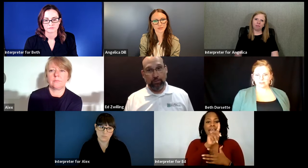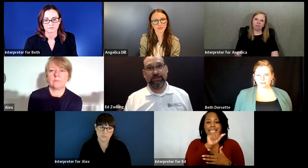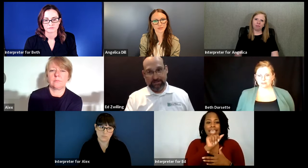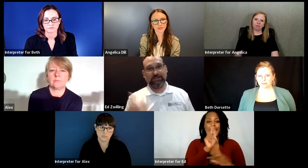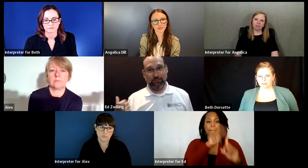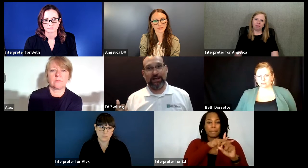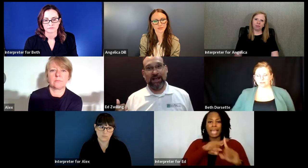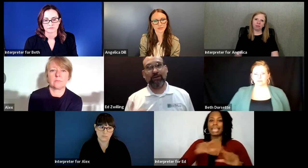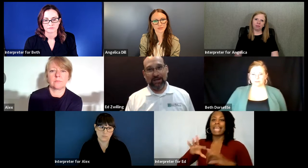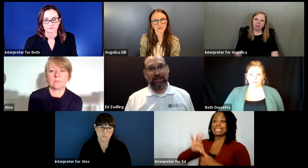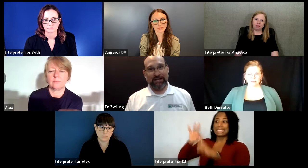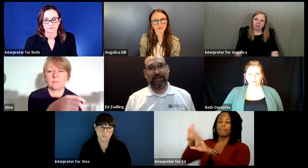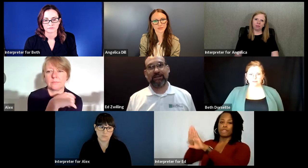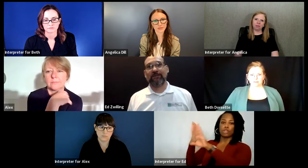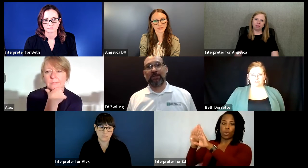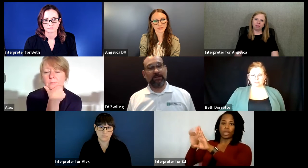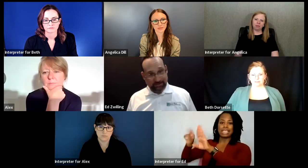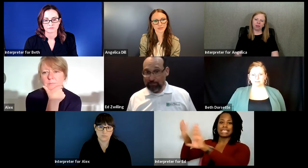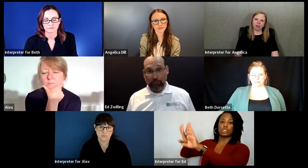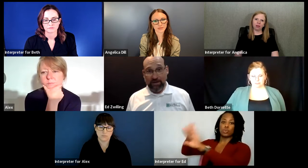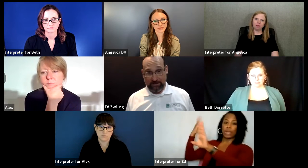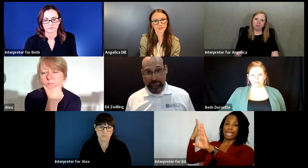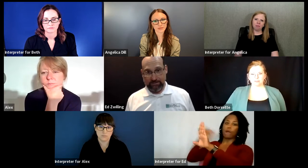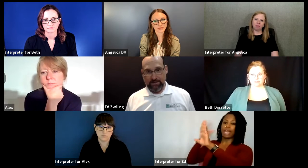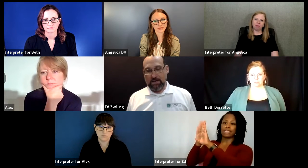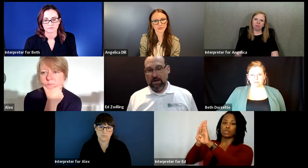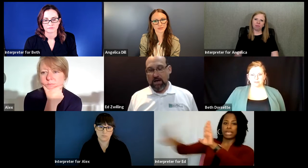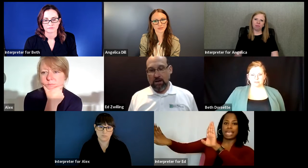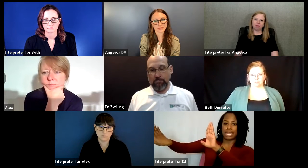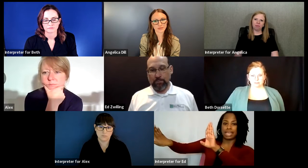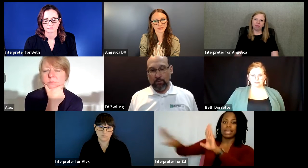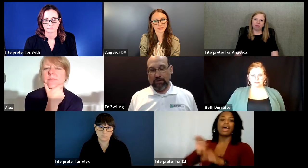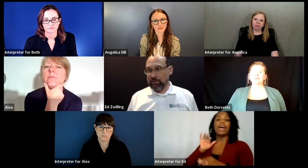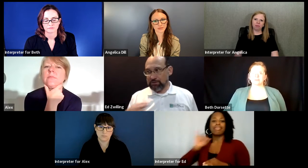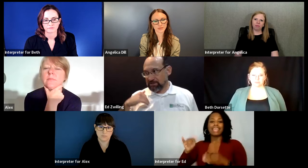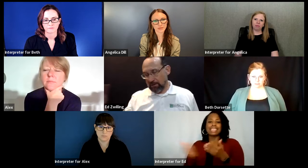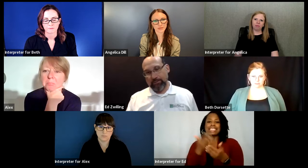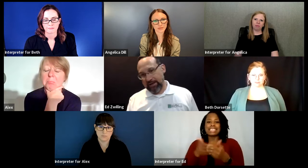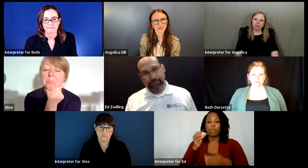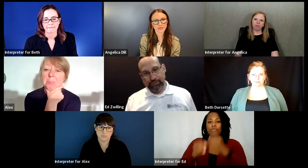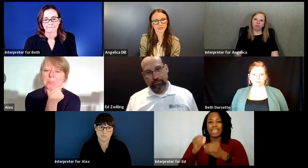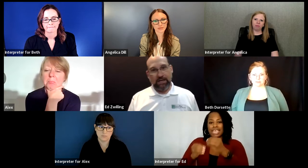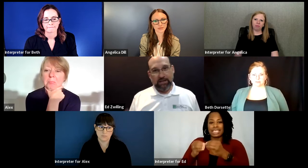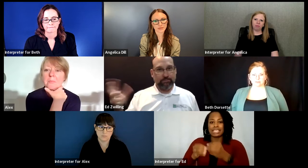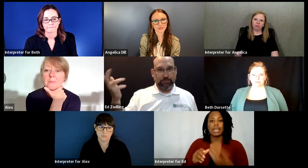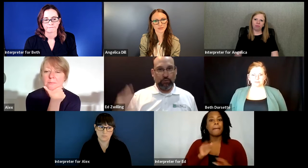backwards and reinstall the door it's a simple fix but if you simply tell the manager, hey,